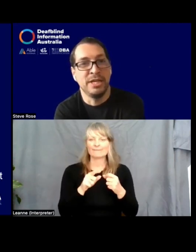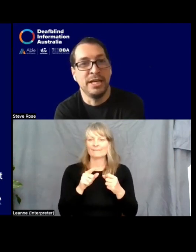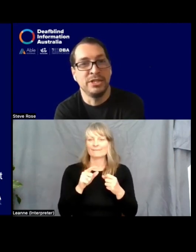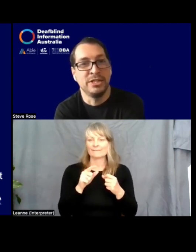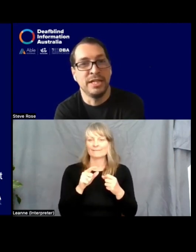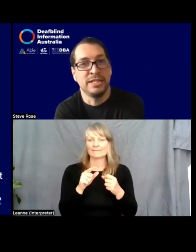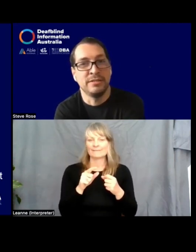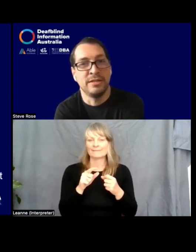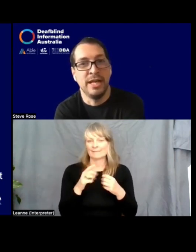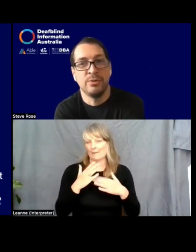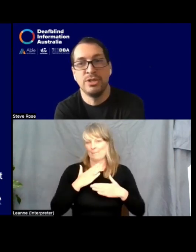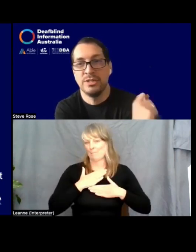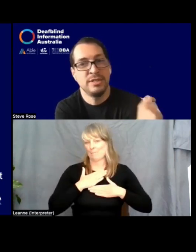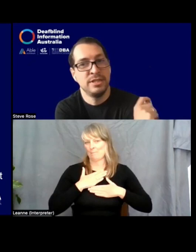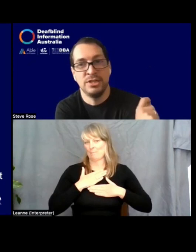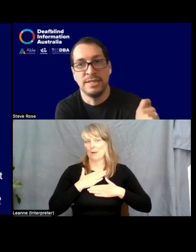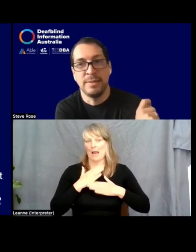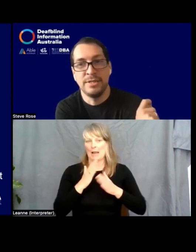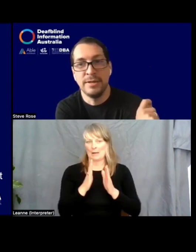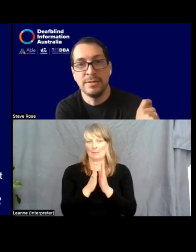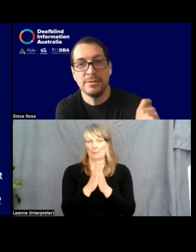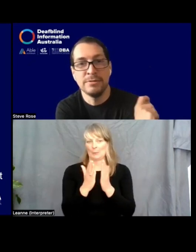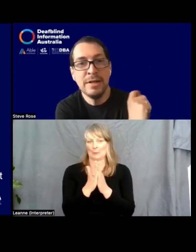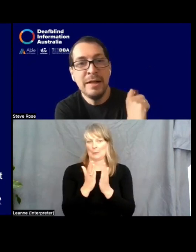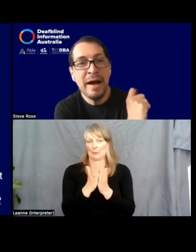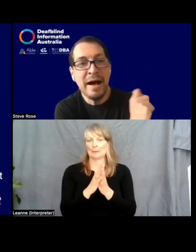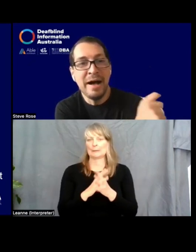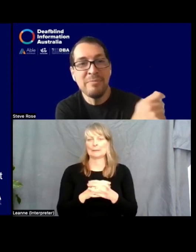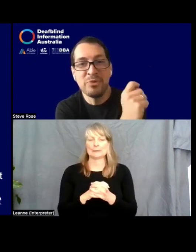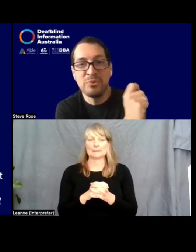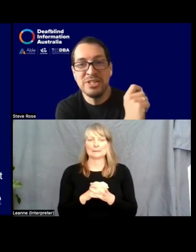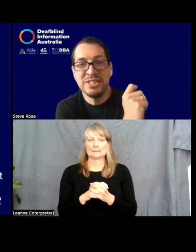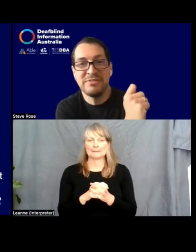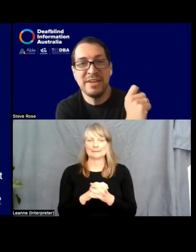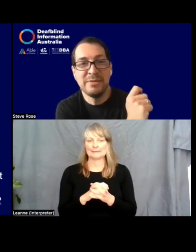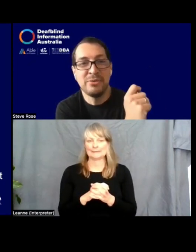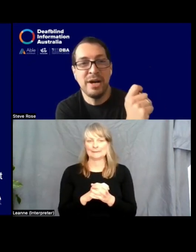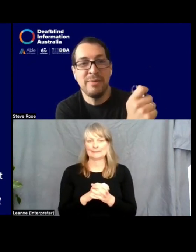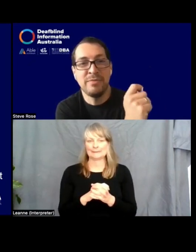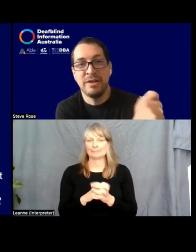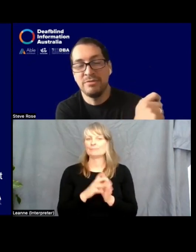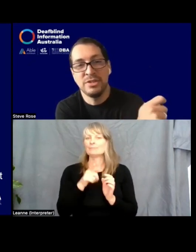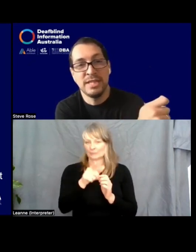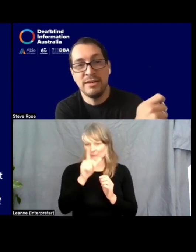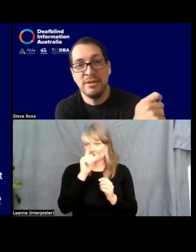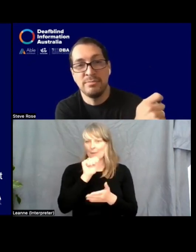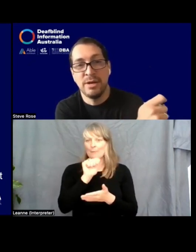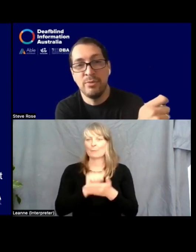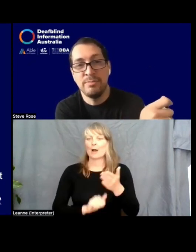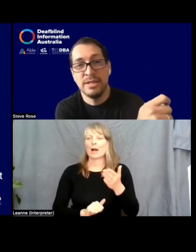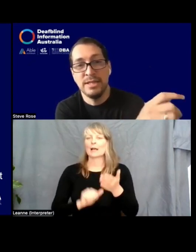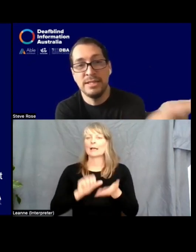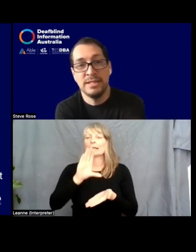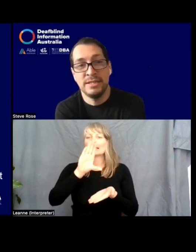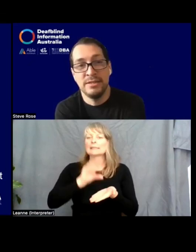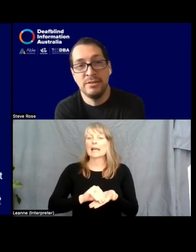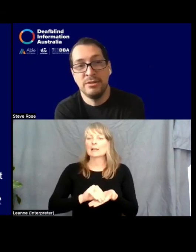communication and tactile sign language.' Such a snappy title! Which is available, you can download on my website. There's a, it